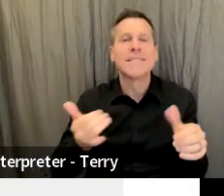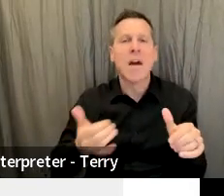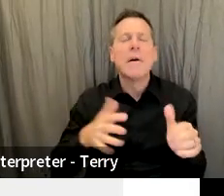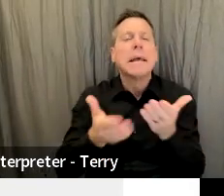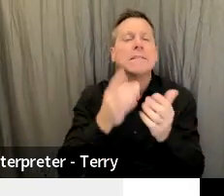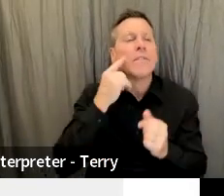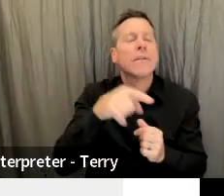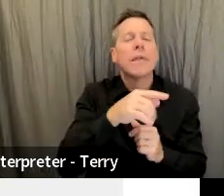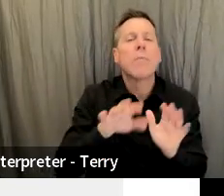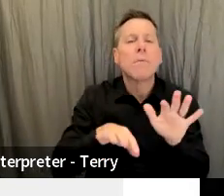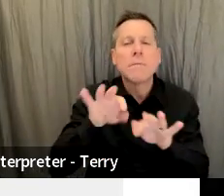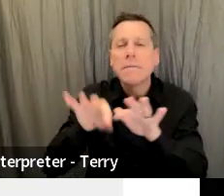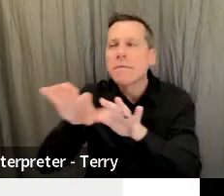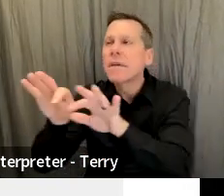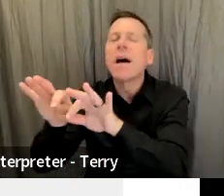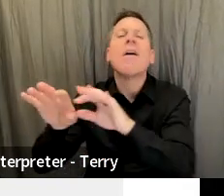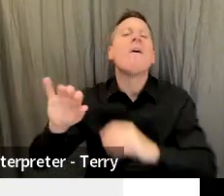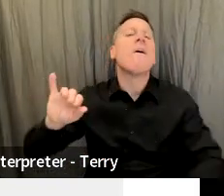very easily and from there,